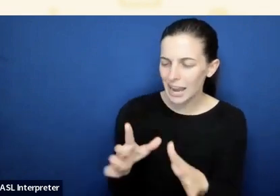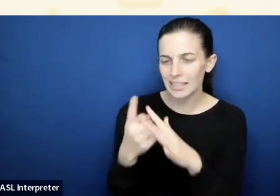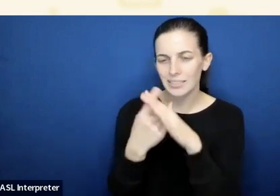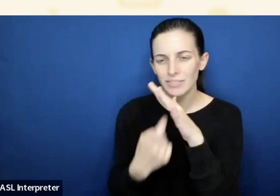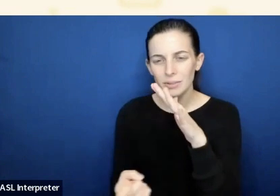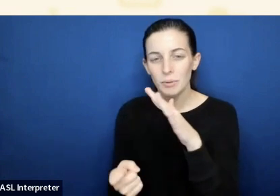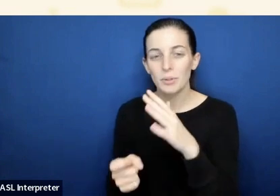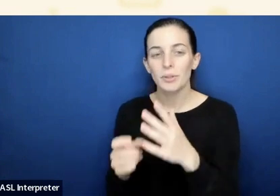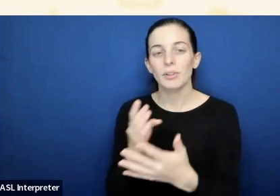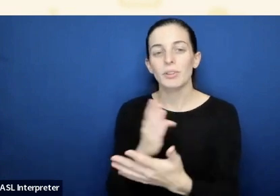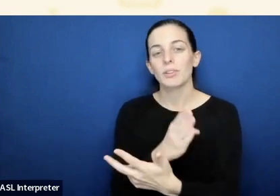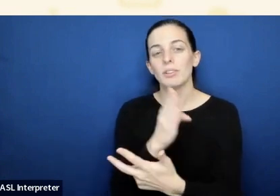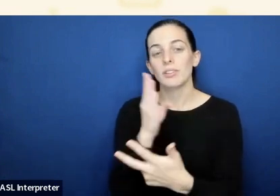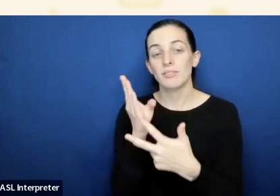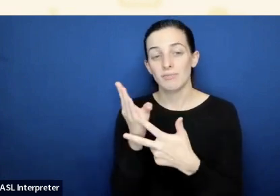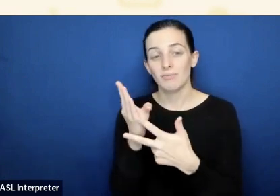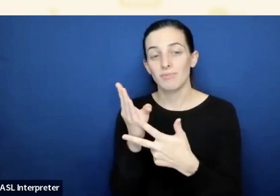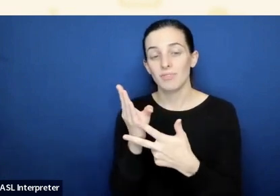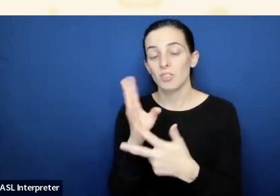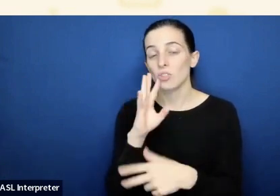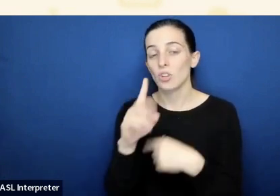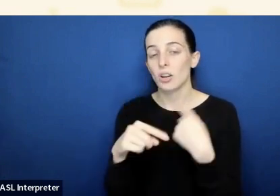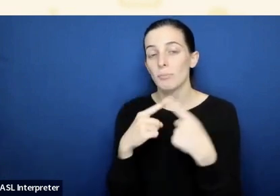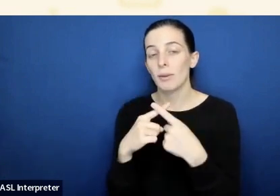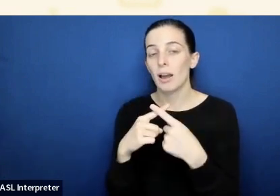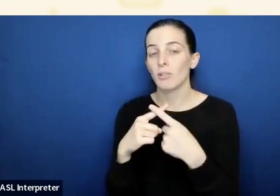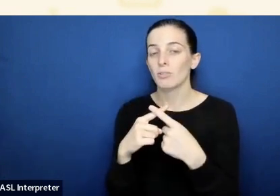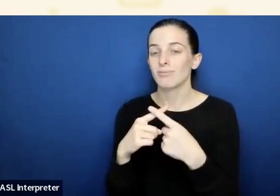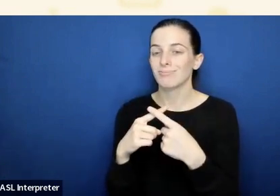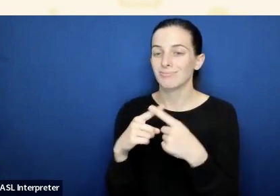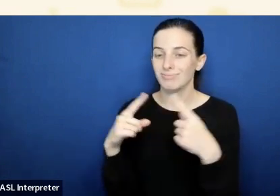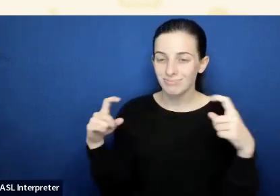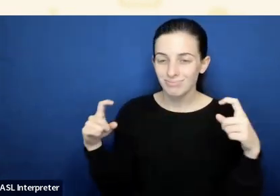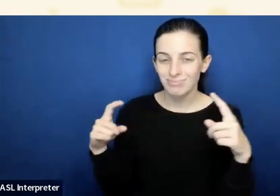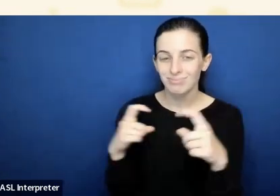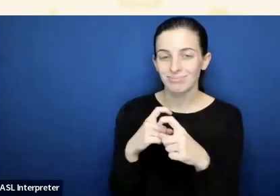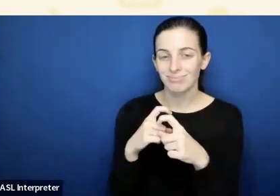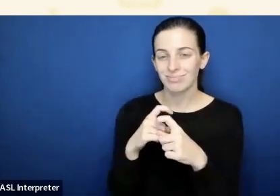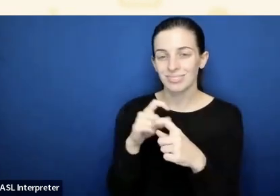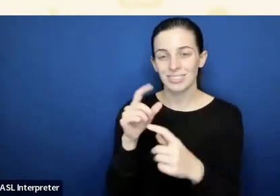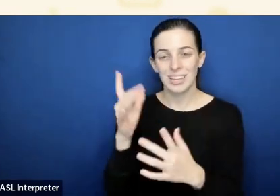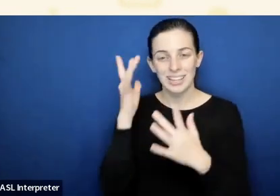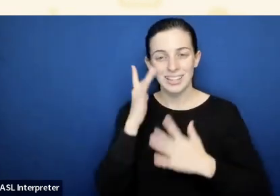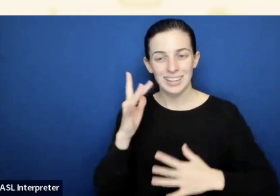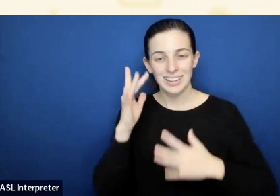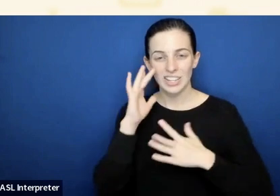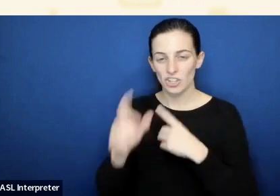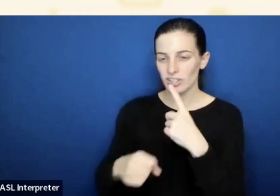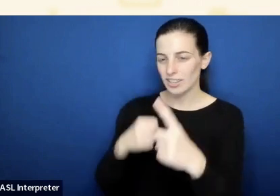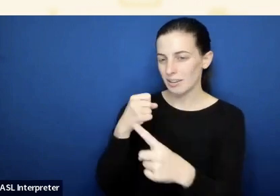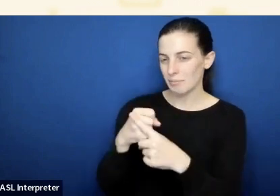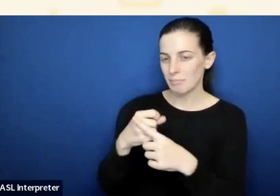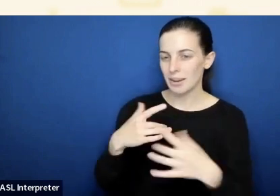Next, we will delve into the intricate ways these conditions impact event participation.